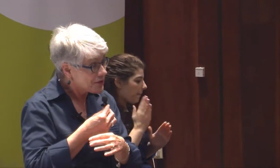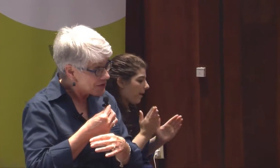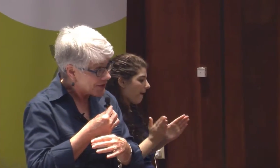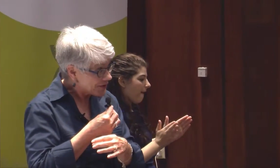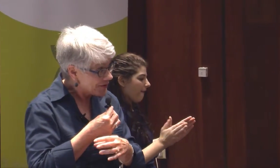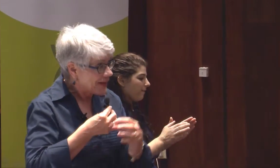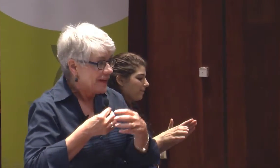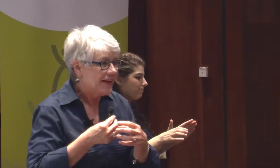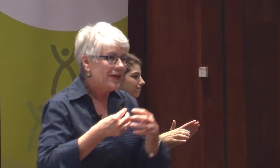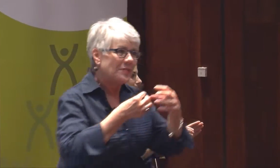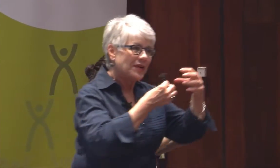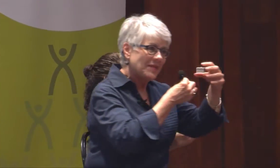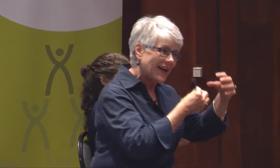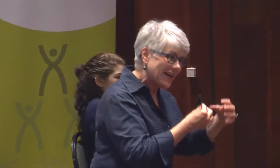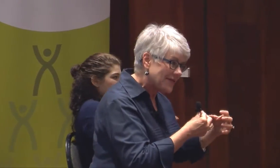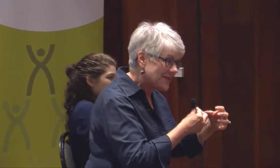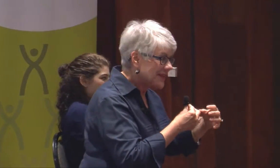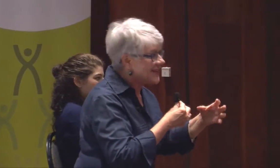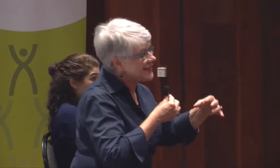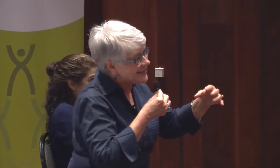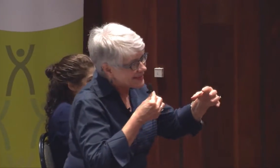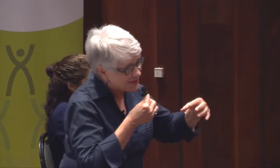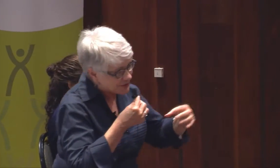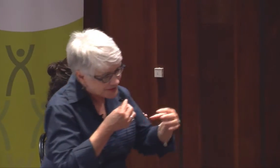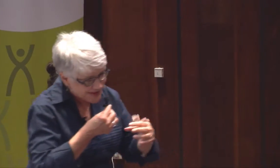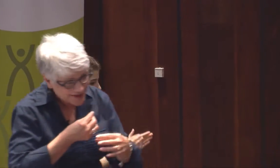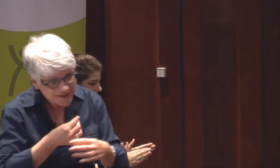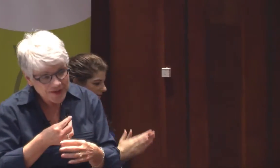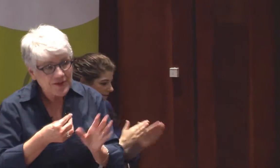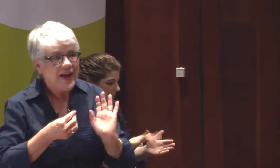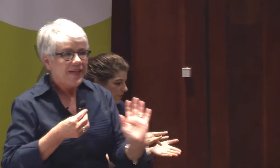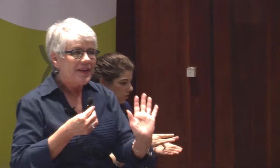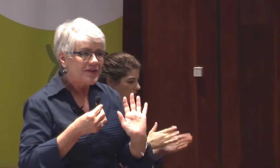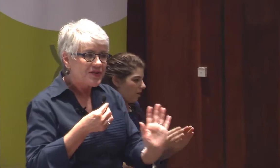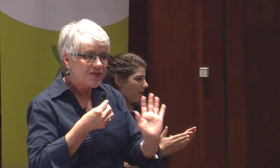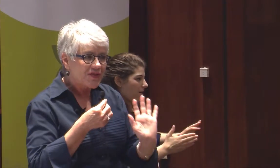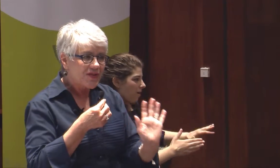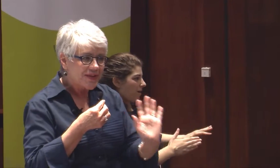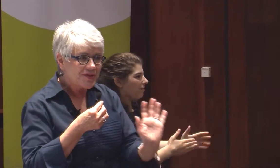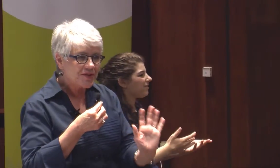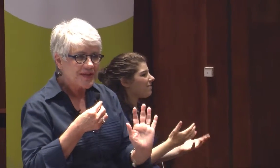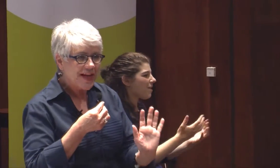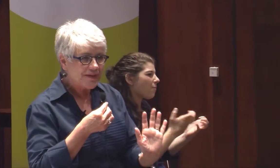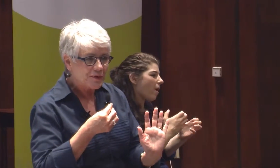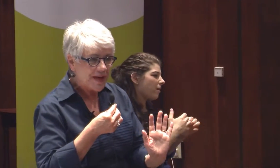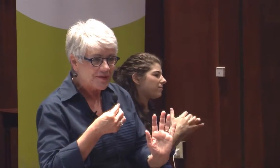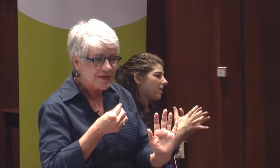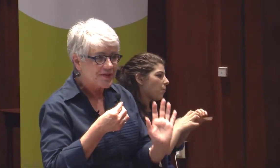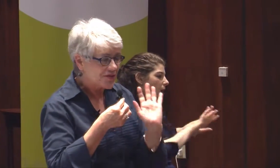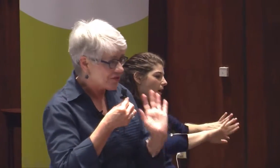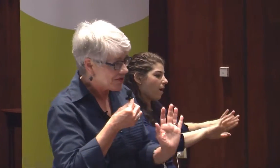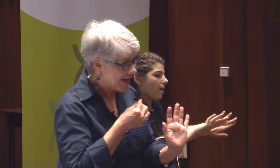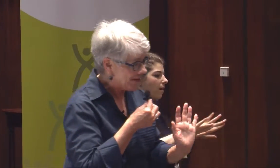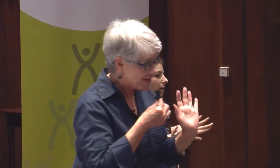corner, and they'll put em back up in the middle and scooch down to the corner. They're searching out those boundaries. They're searching out that